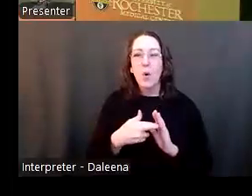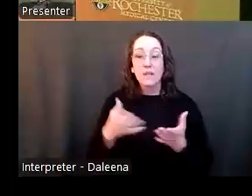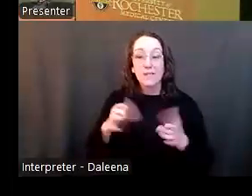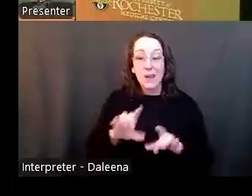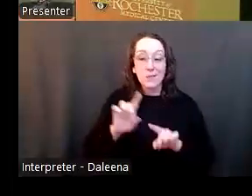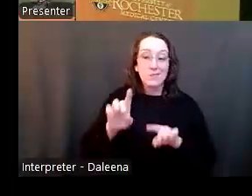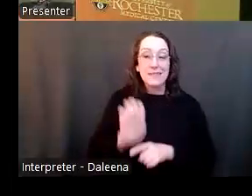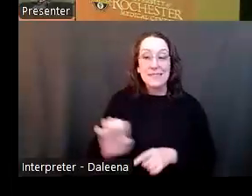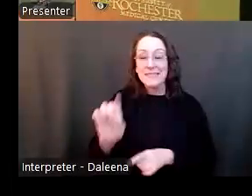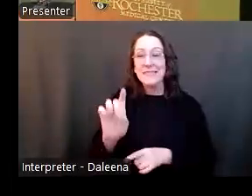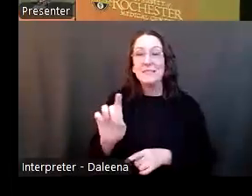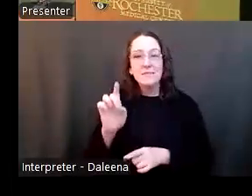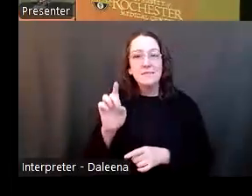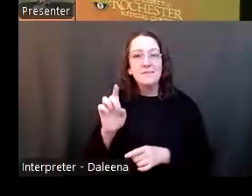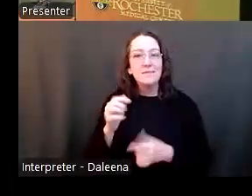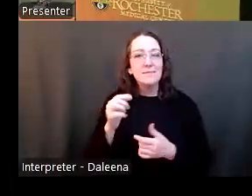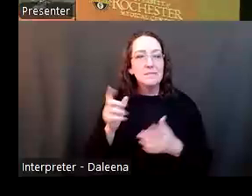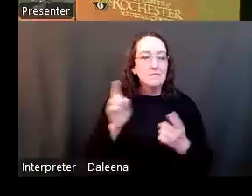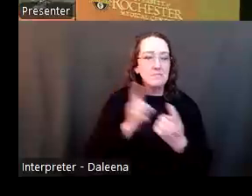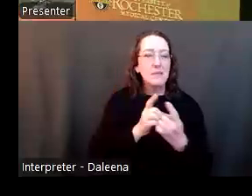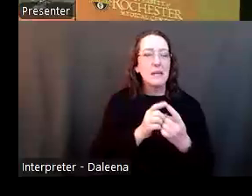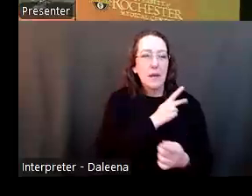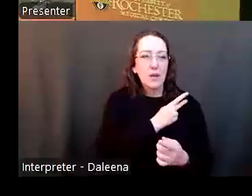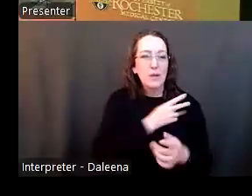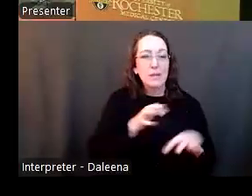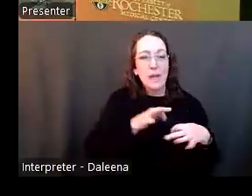to meet with the patient they can also explain where the patient is going and what our processes